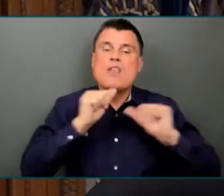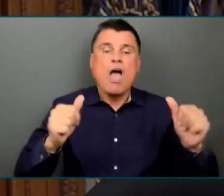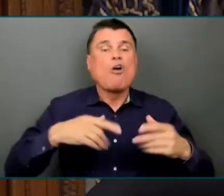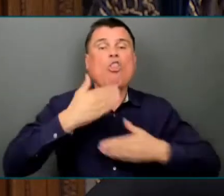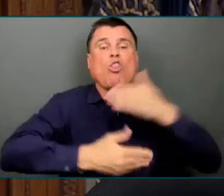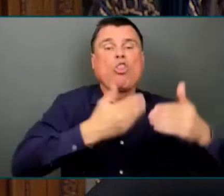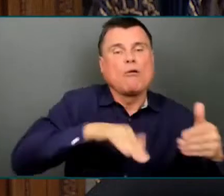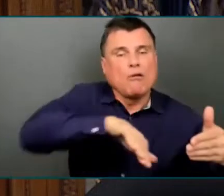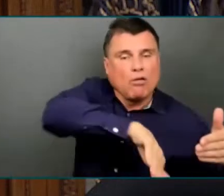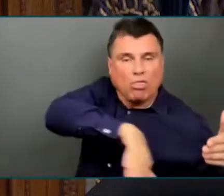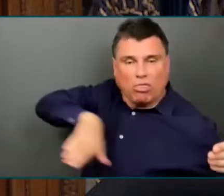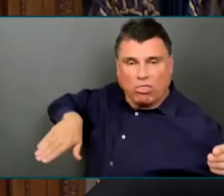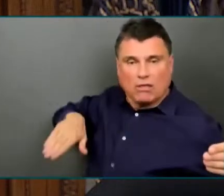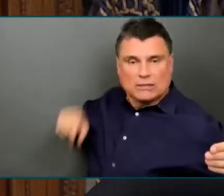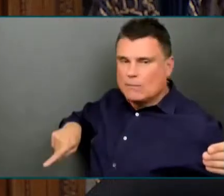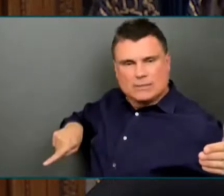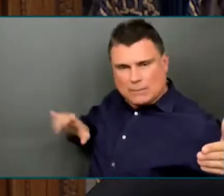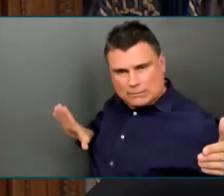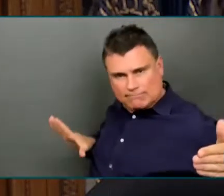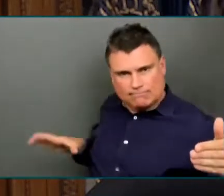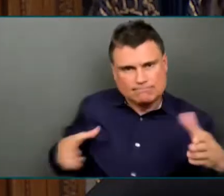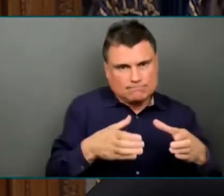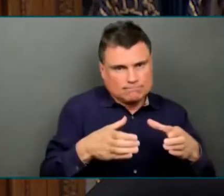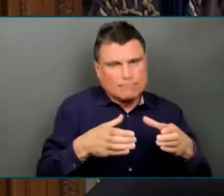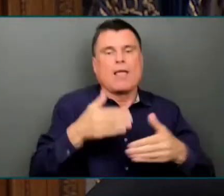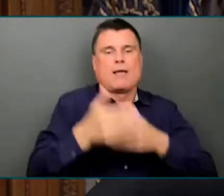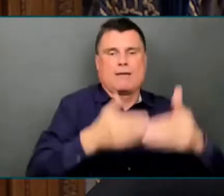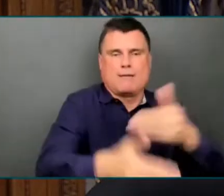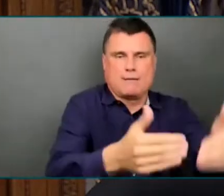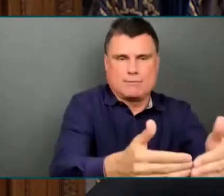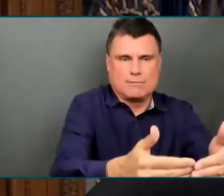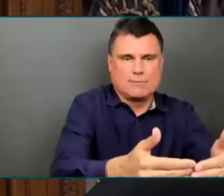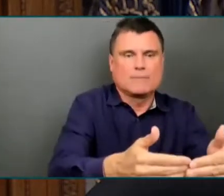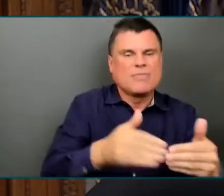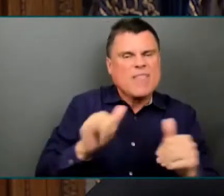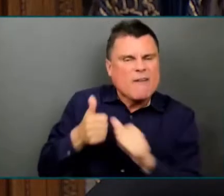When Bill 6 receives royal assent, government’s first action is to appoint a provincial